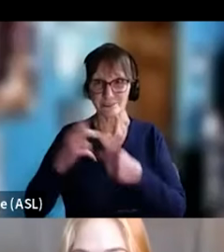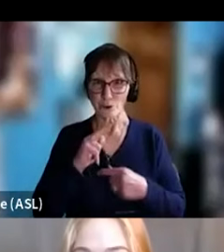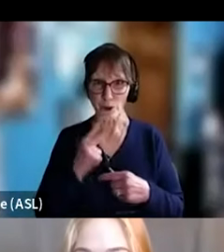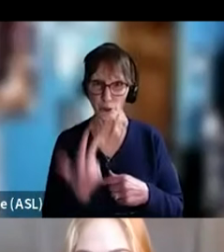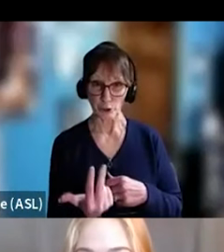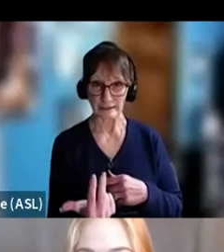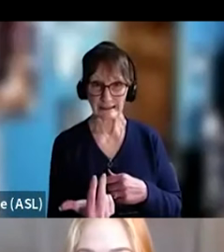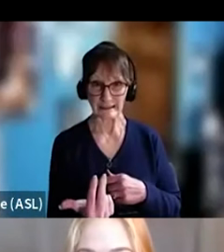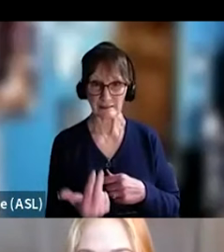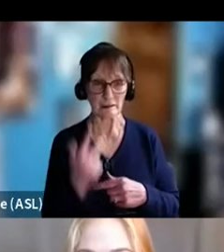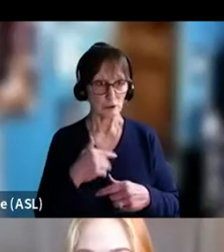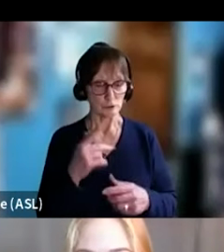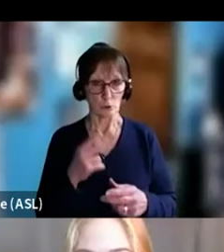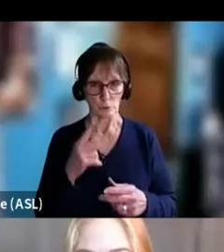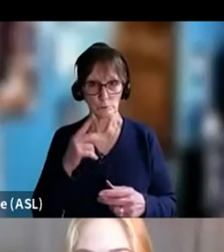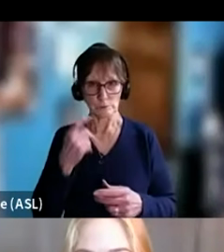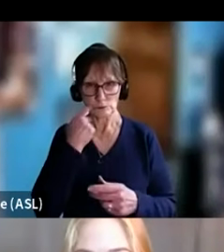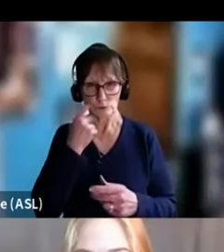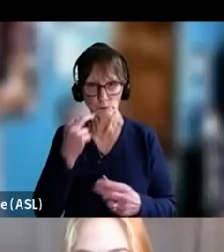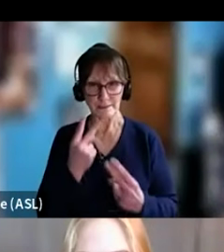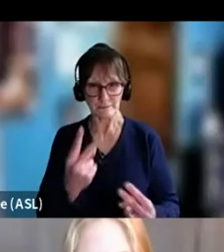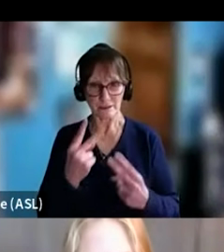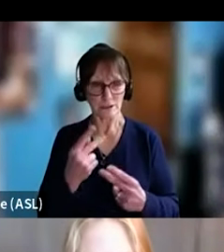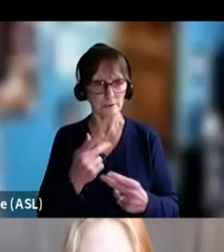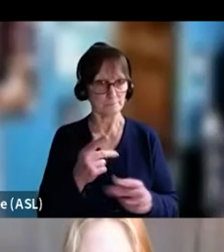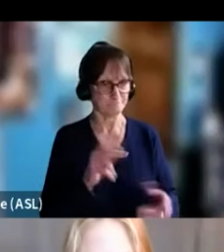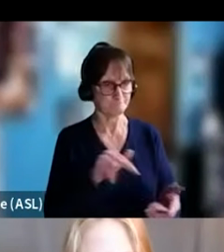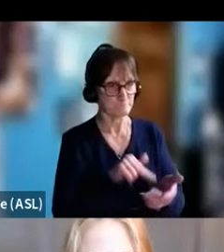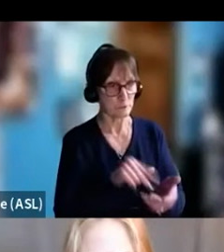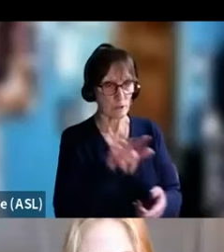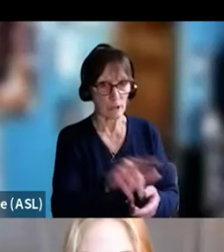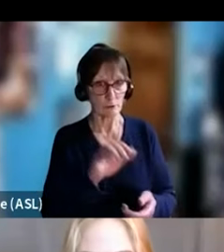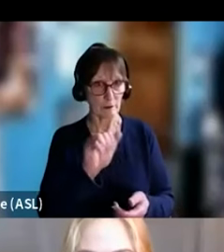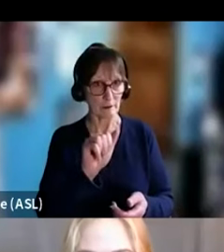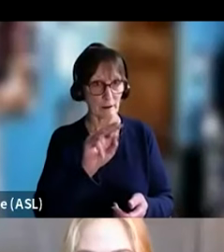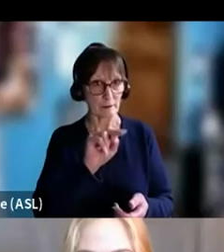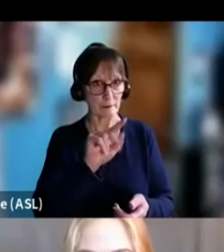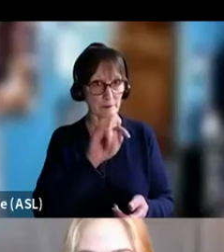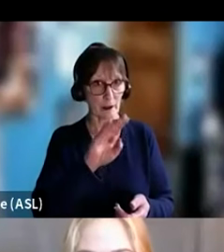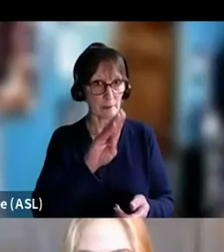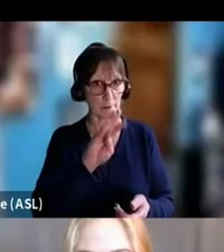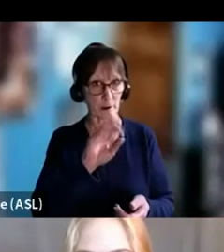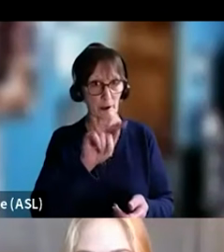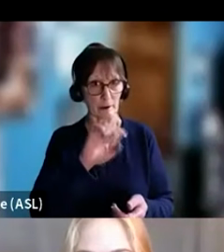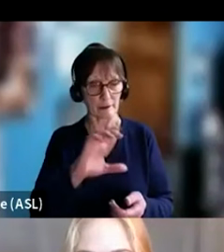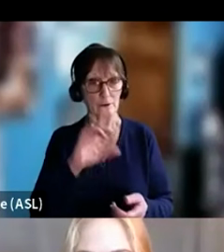a nurse told them that if they took the antibiotics that they're being prescribed for pneumonia